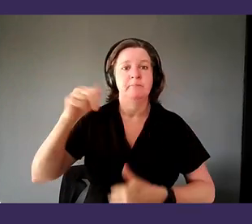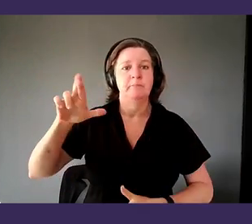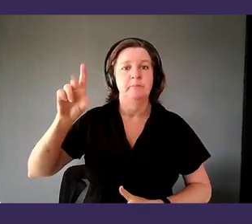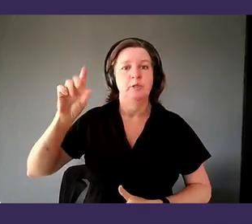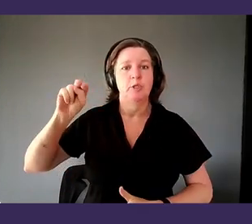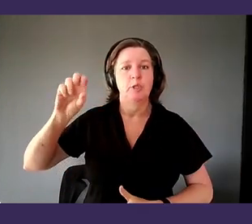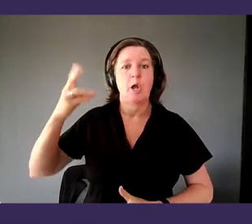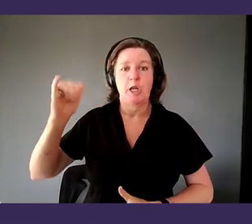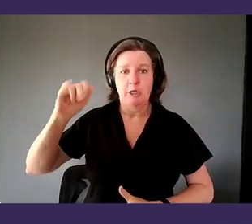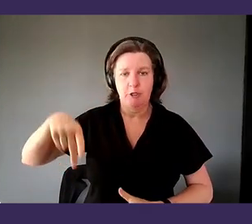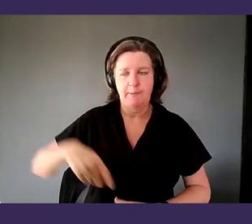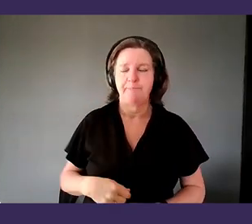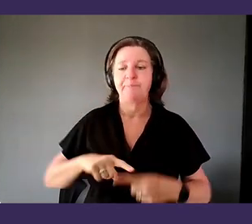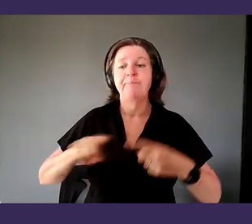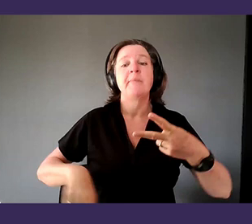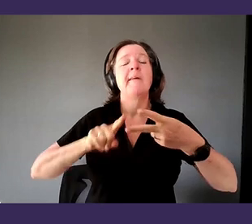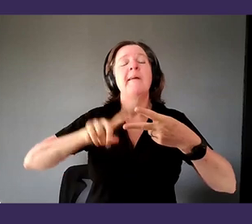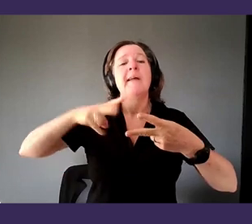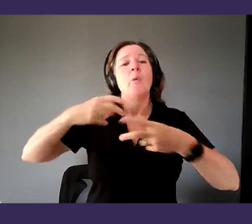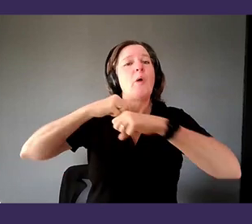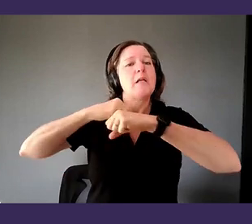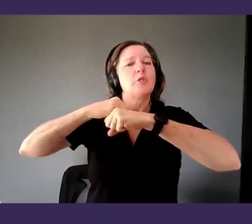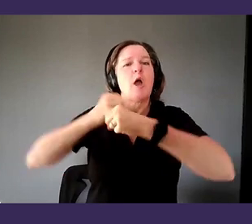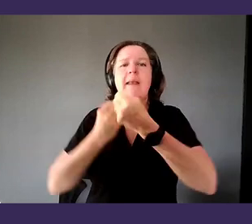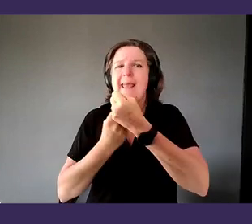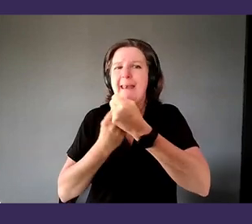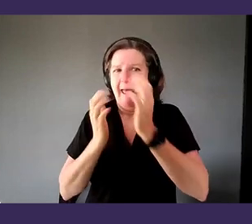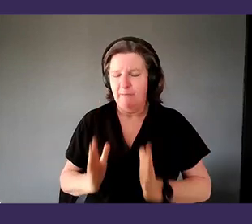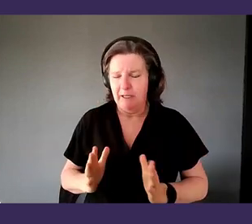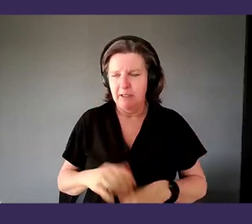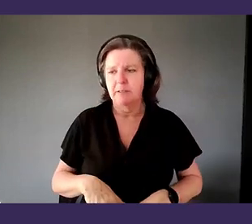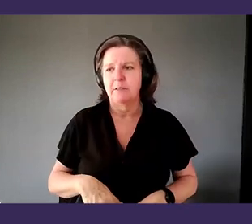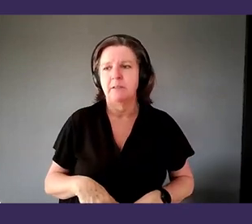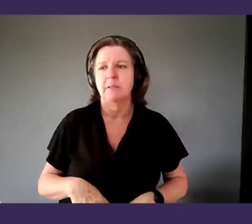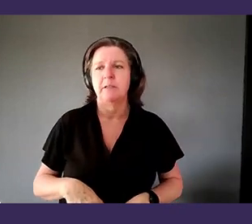That gave them the right, if I'm not mistaken, to vote and get married.